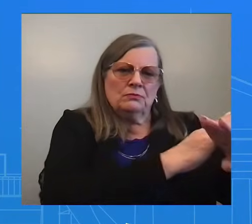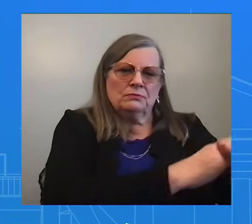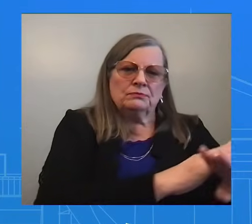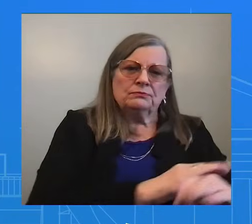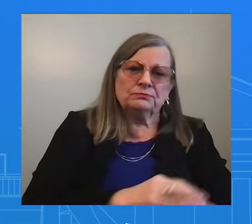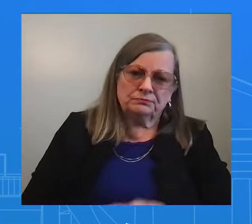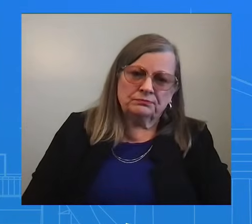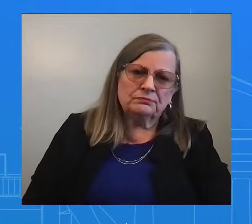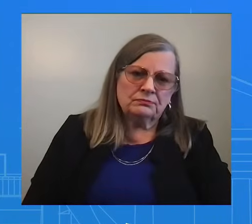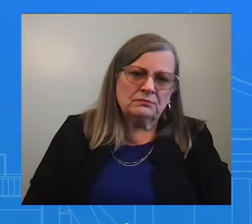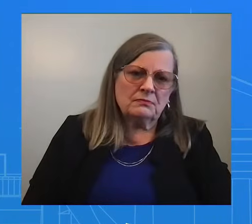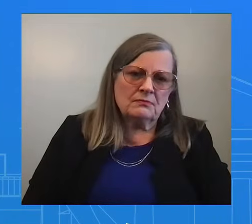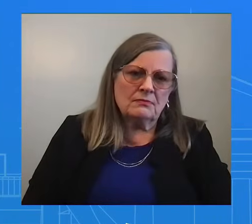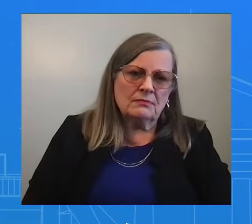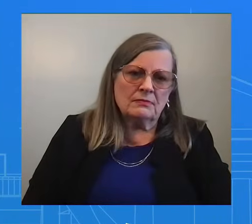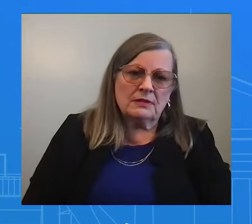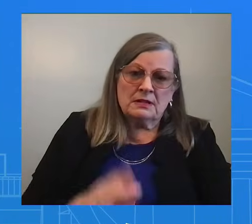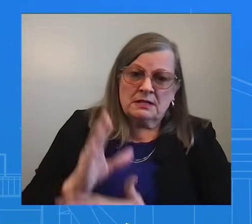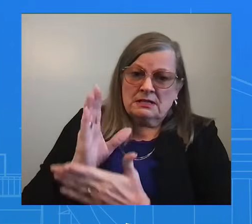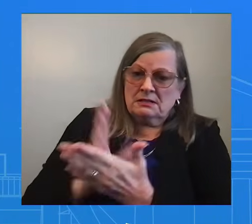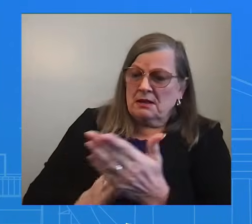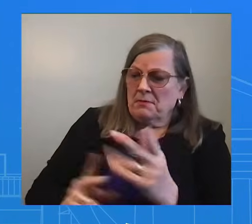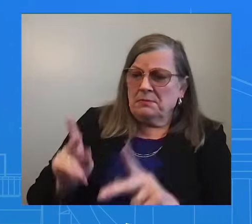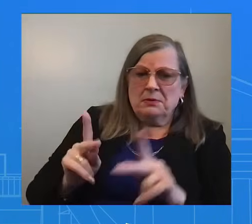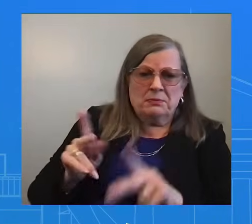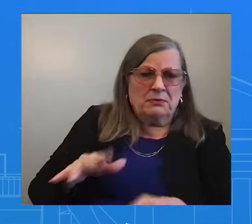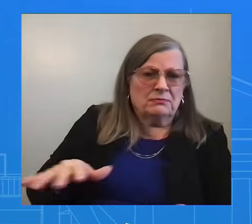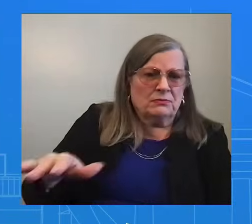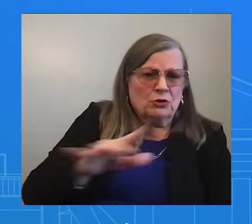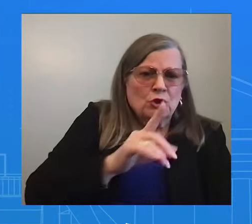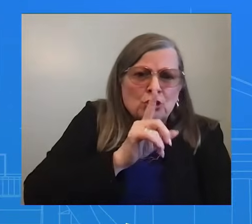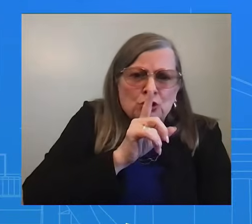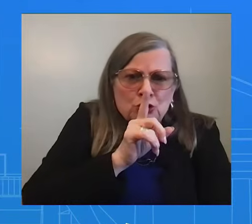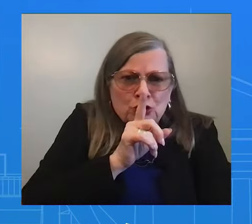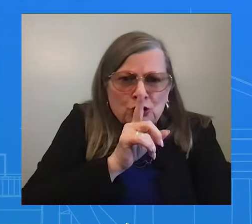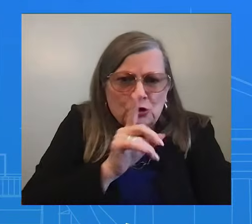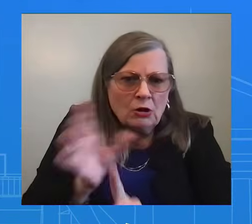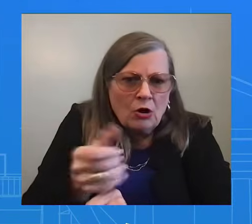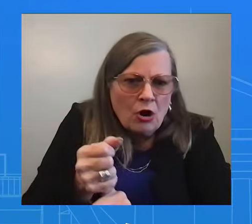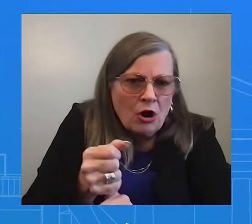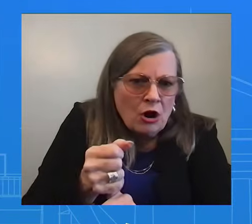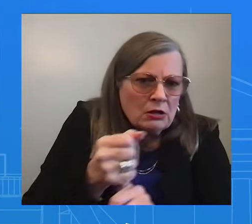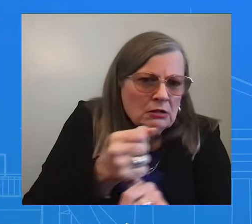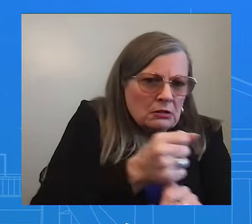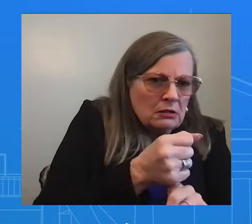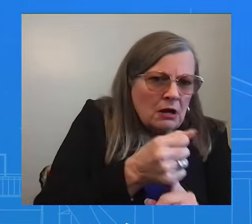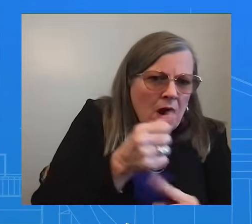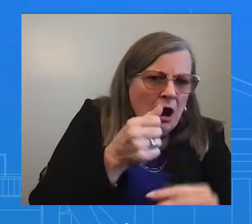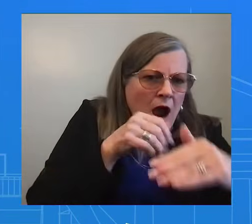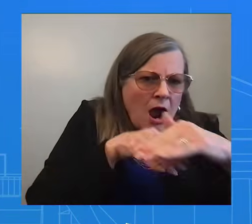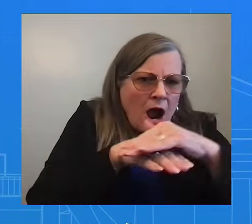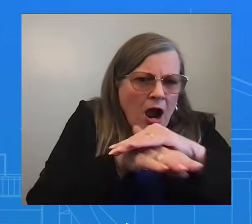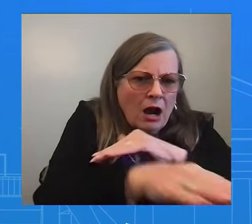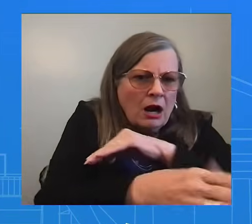Right? We have to be -- be very, very mindful, because they also put out misinformation. So, we try to be mindful there as well.